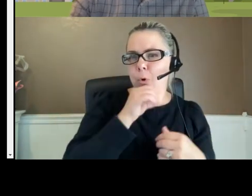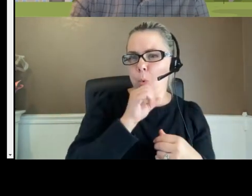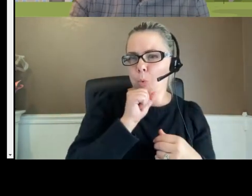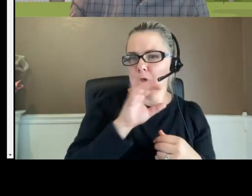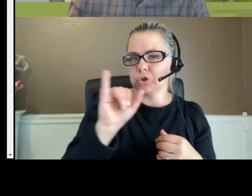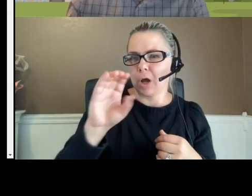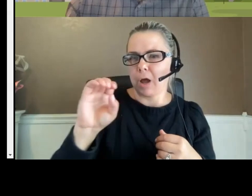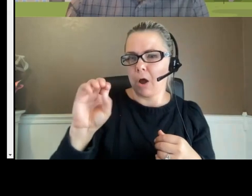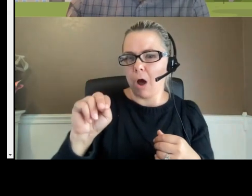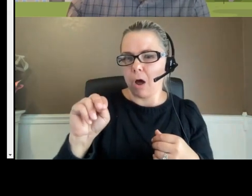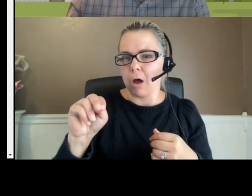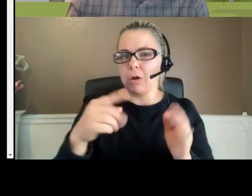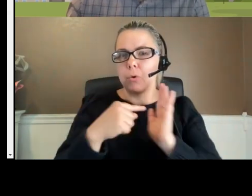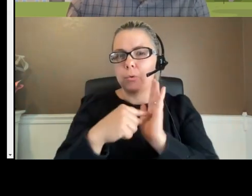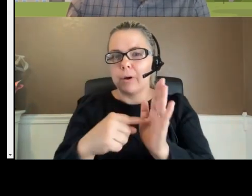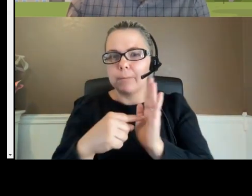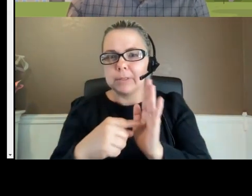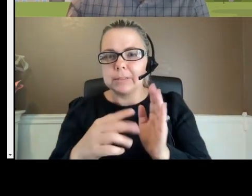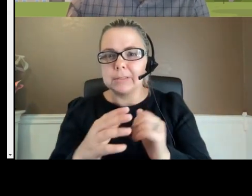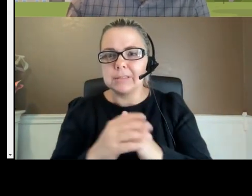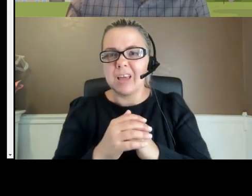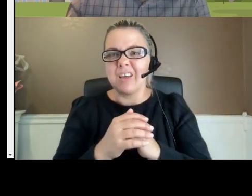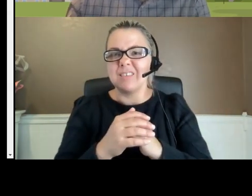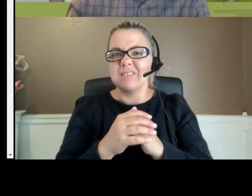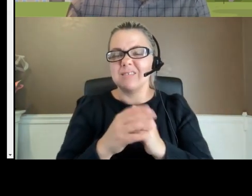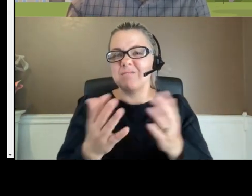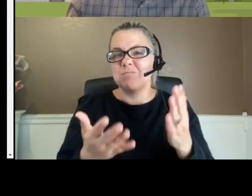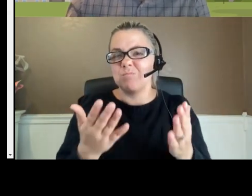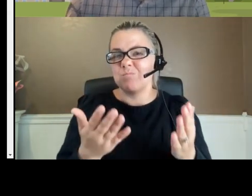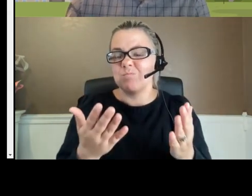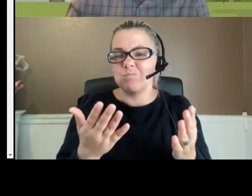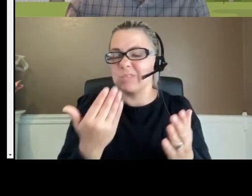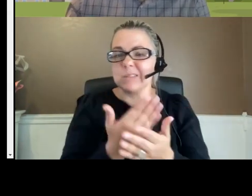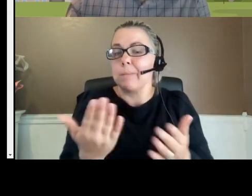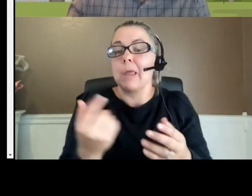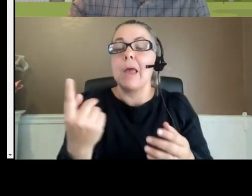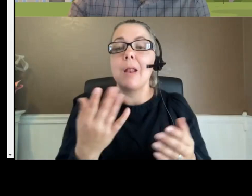Wouldn't always be an accessibility failure, or even an accessibility issue, but very often if